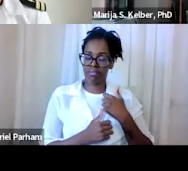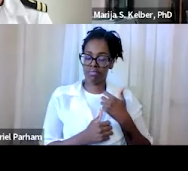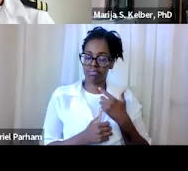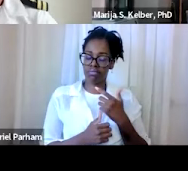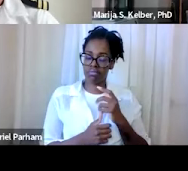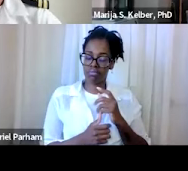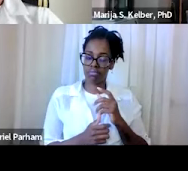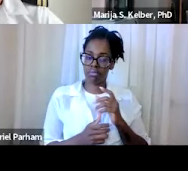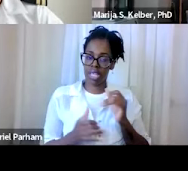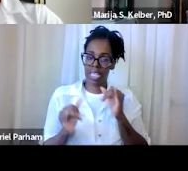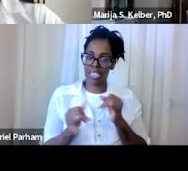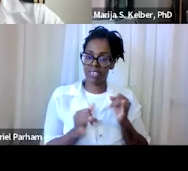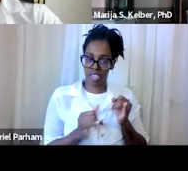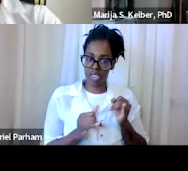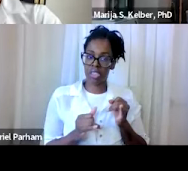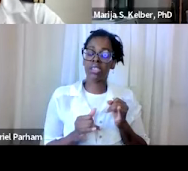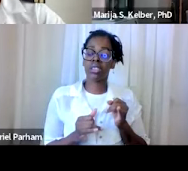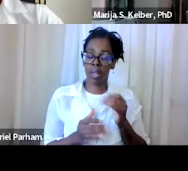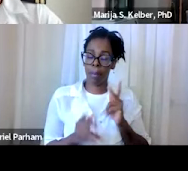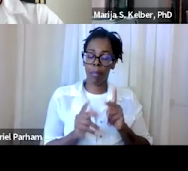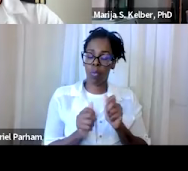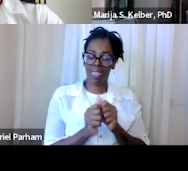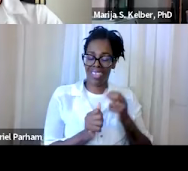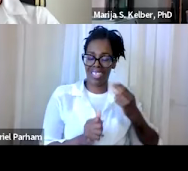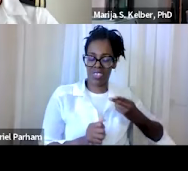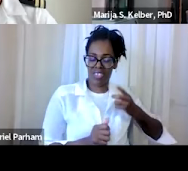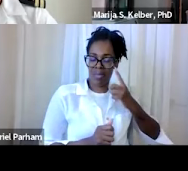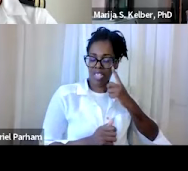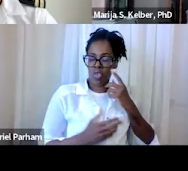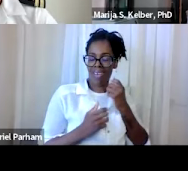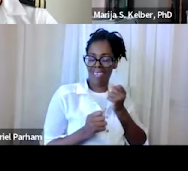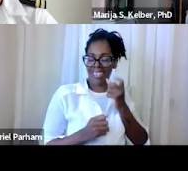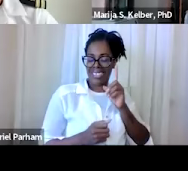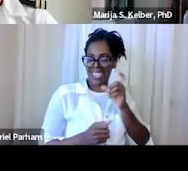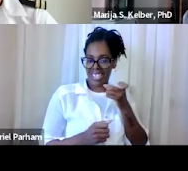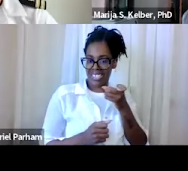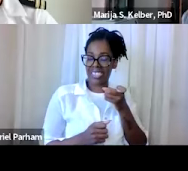or in individuals with a history of mental health diagnosis. And for them, the study found